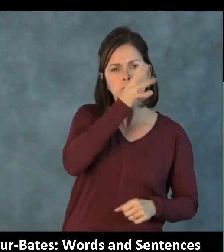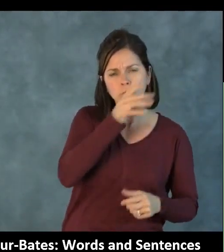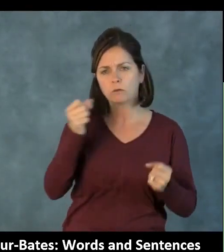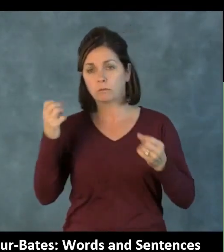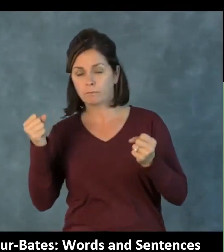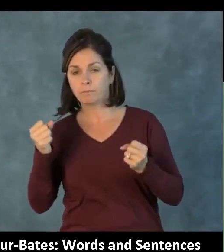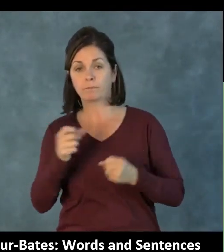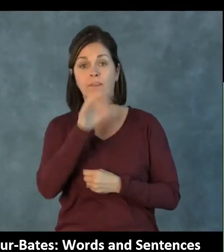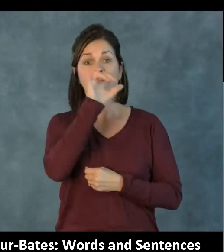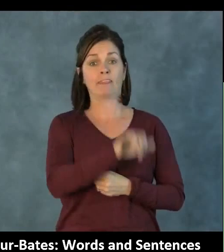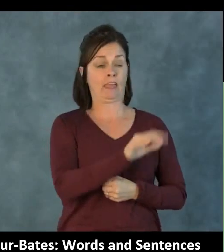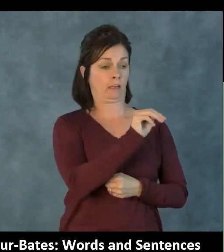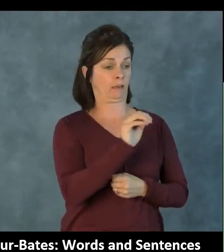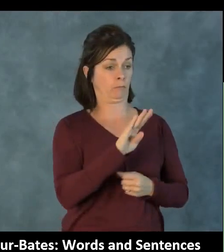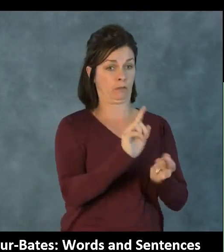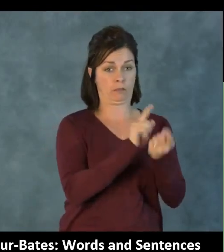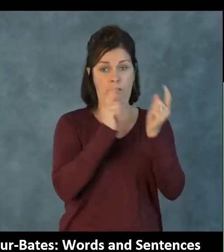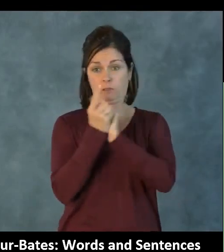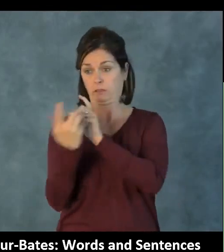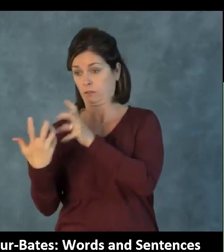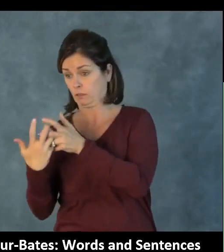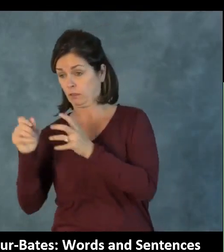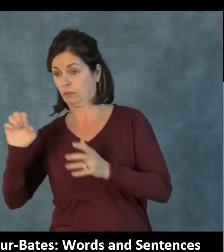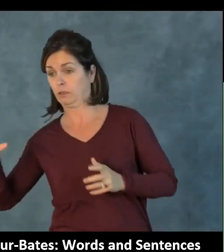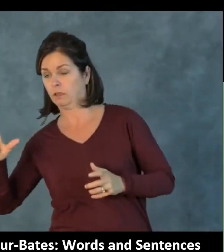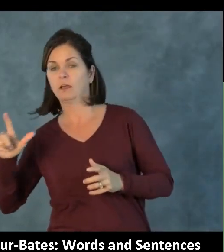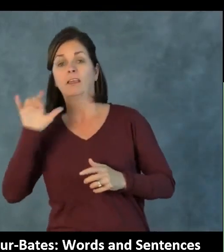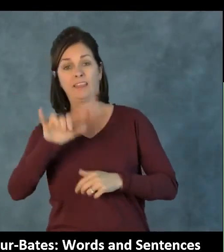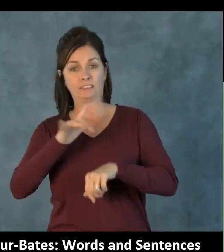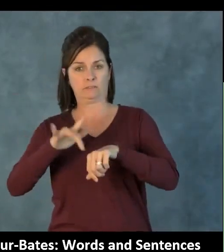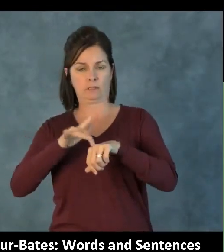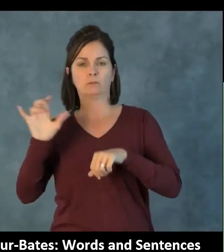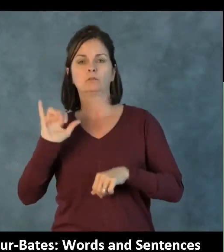in both English and in Spanish.